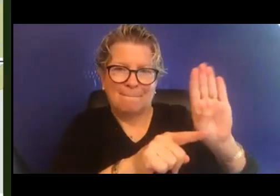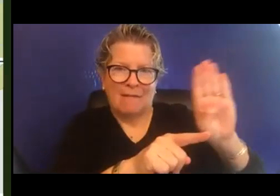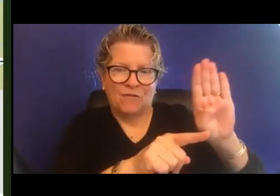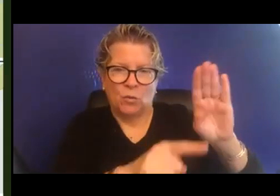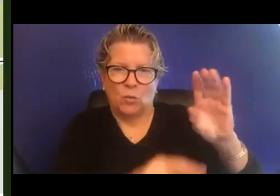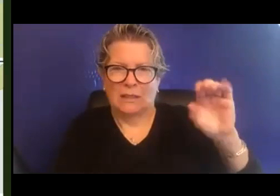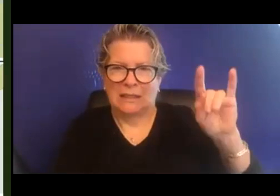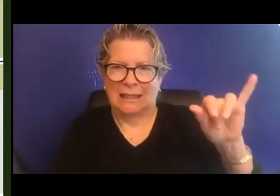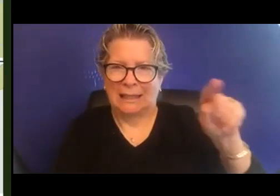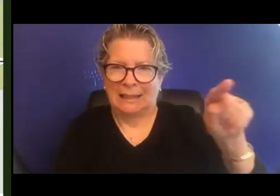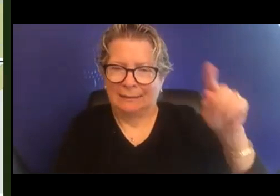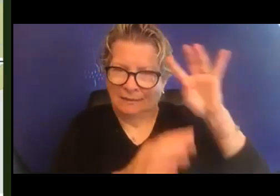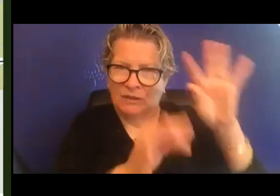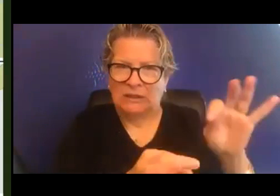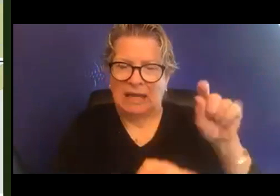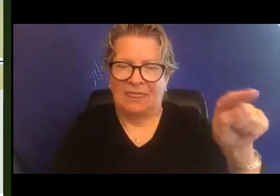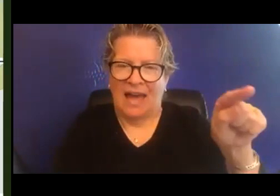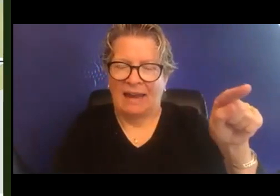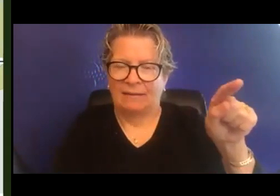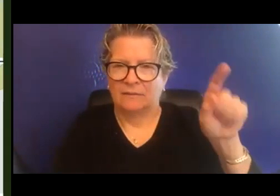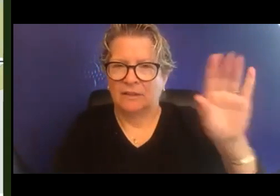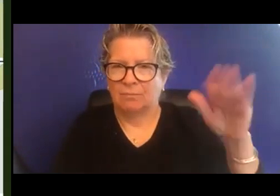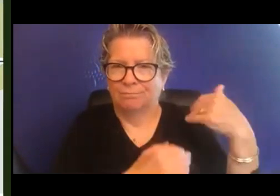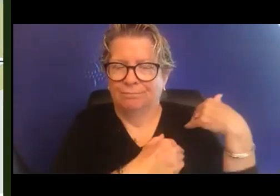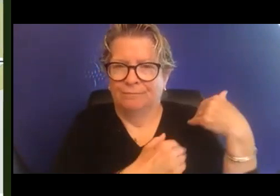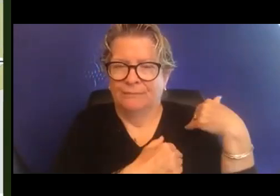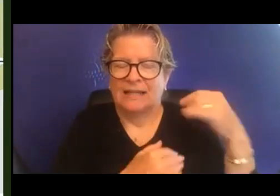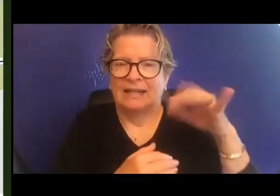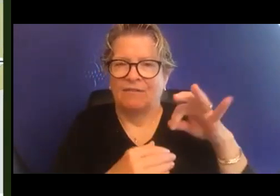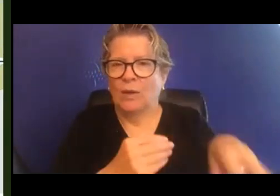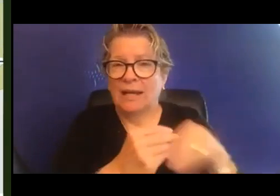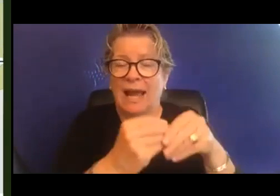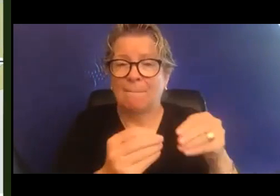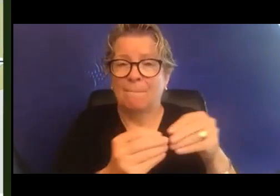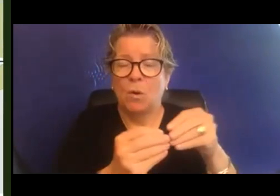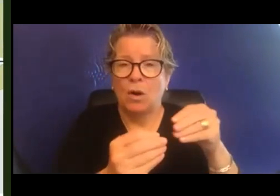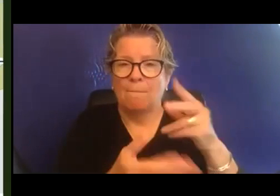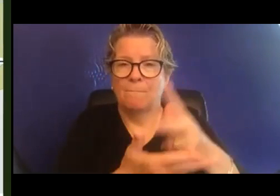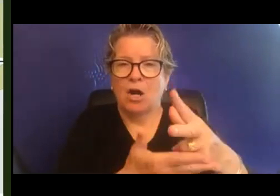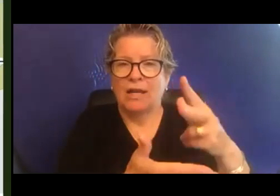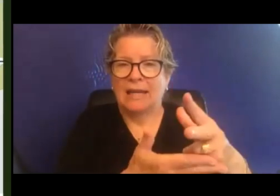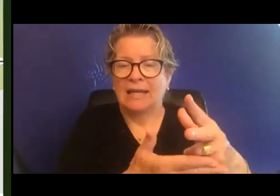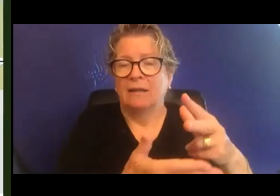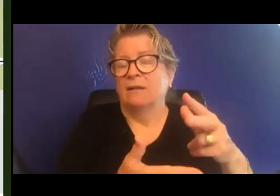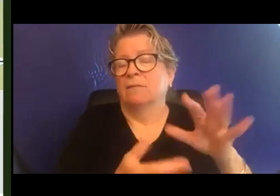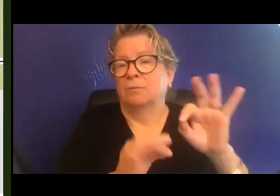possibility to restore some extra marking outside of -- parking outside of area, that would be great.